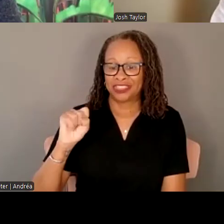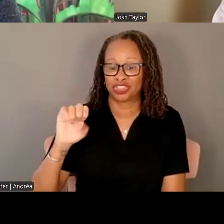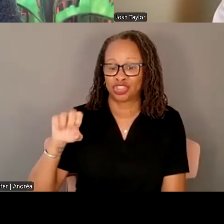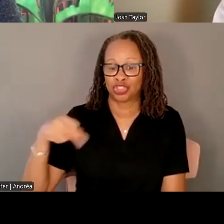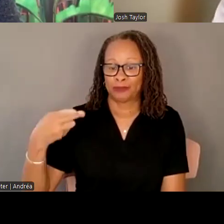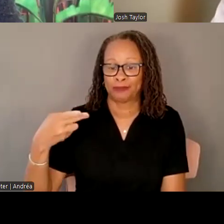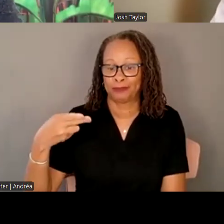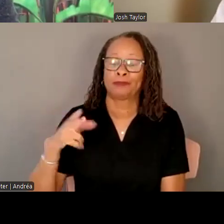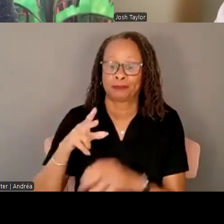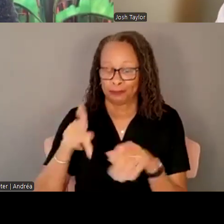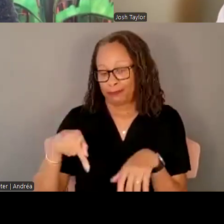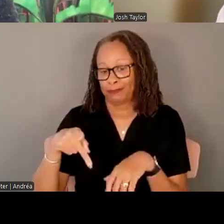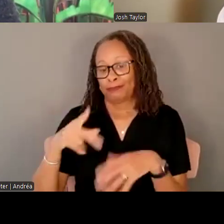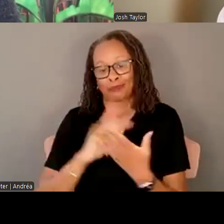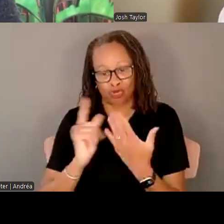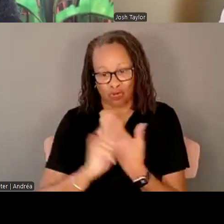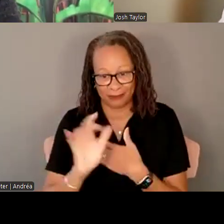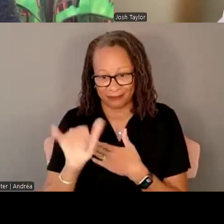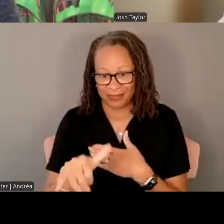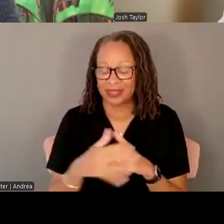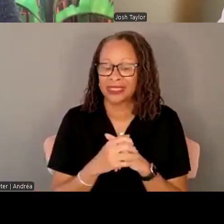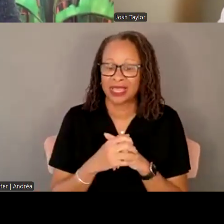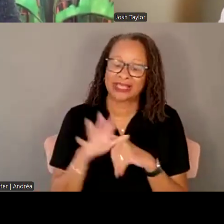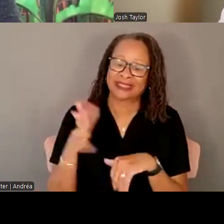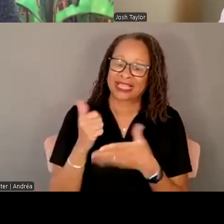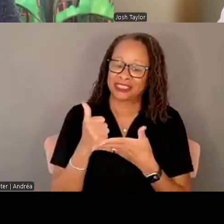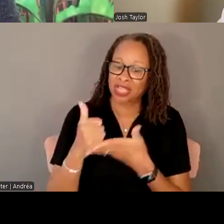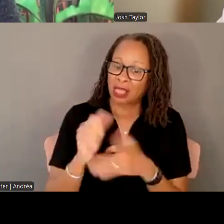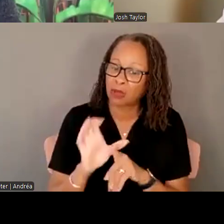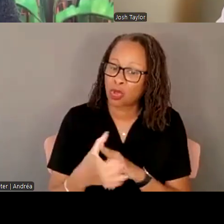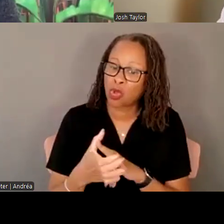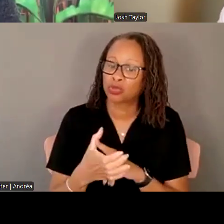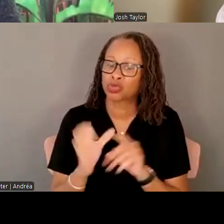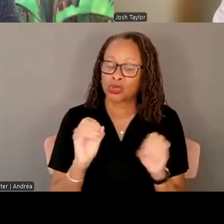like, it's kind of to help cultural organizations get their feet wet